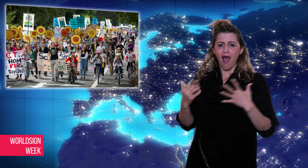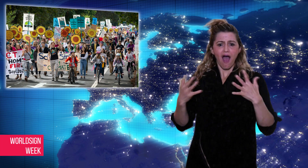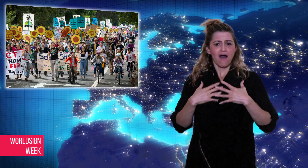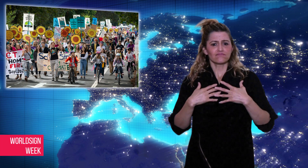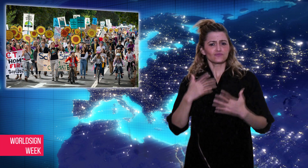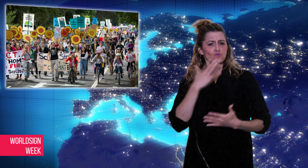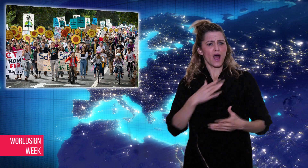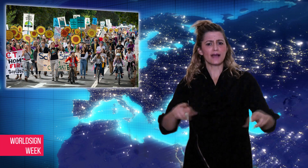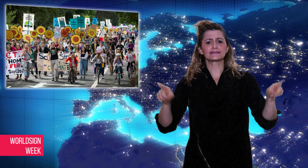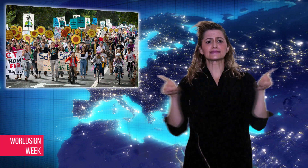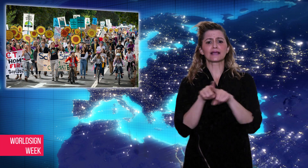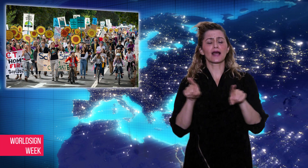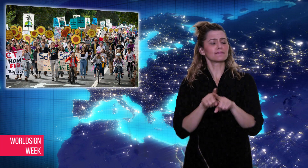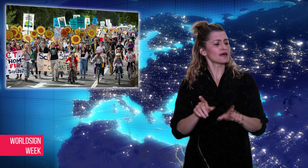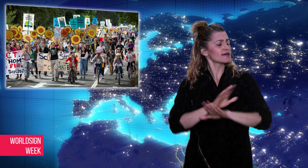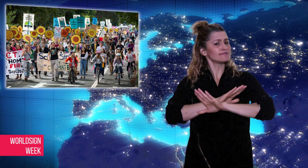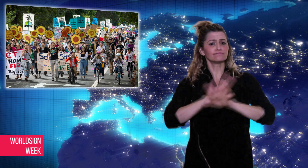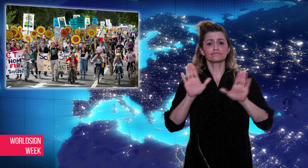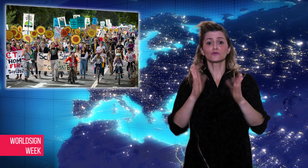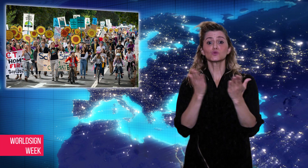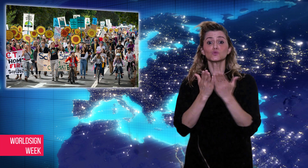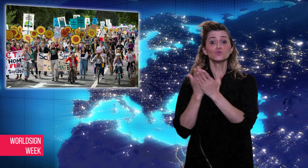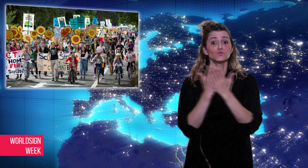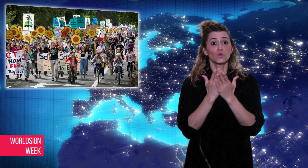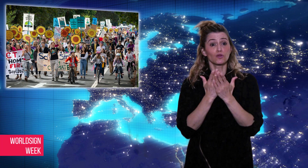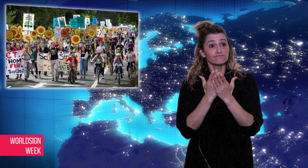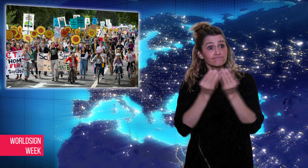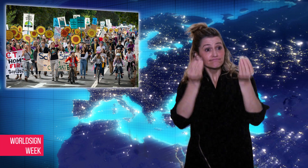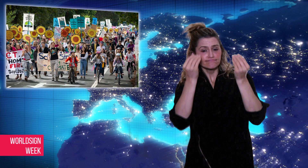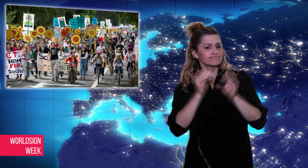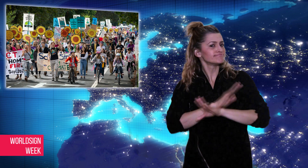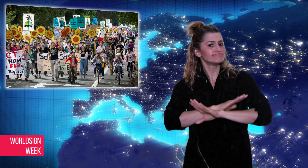schools to protest.